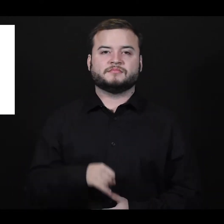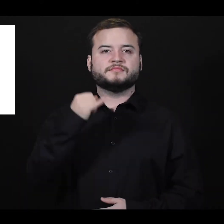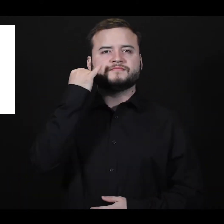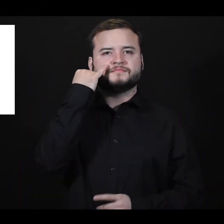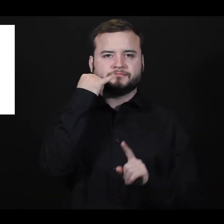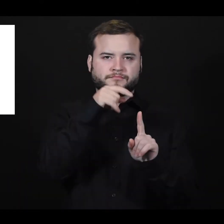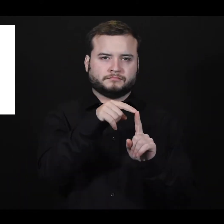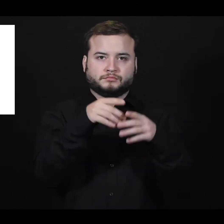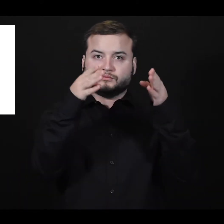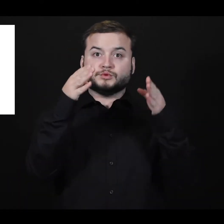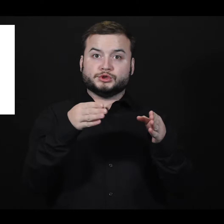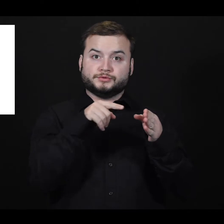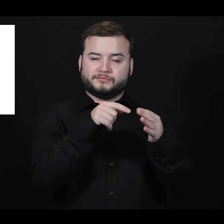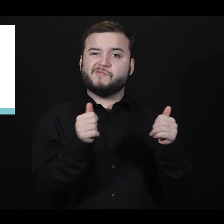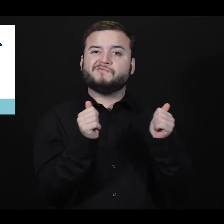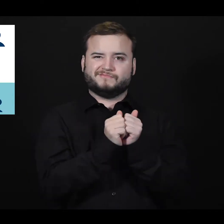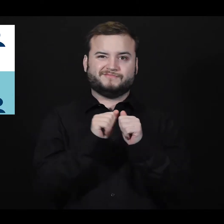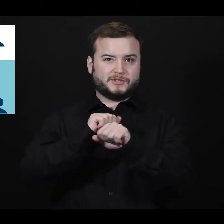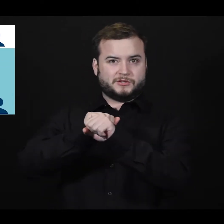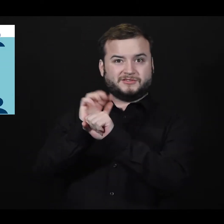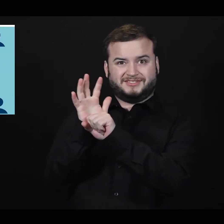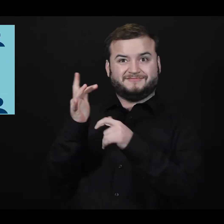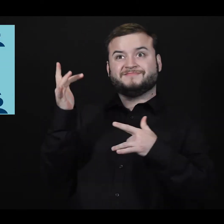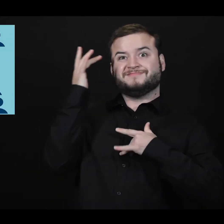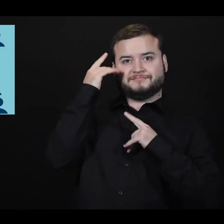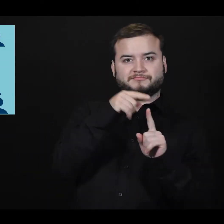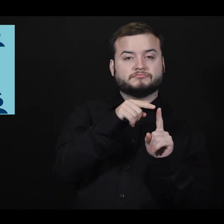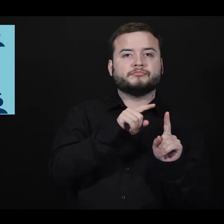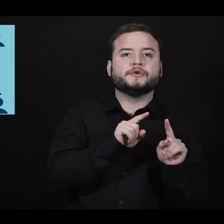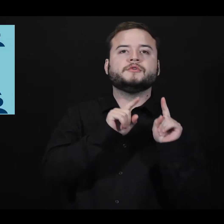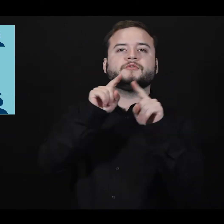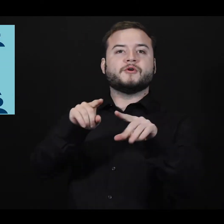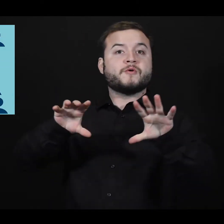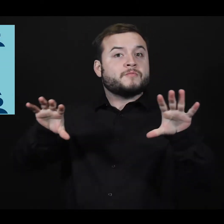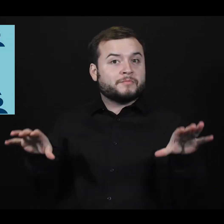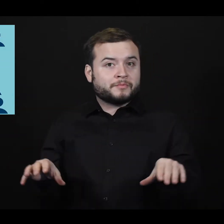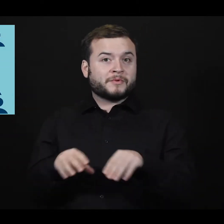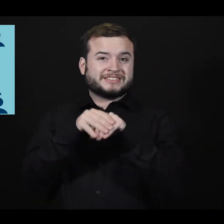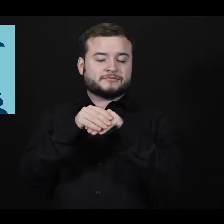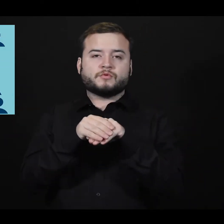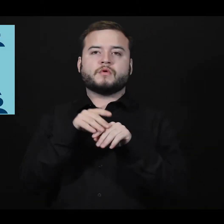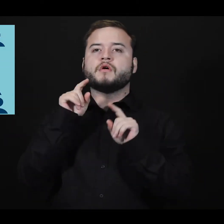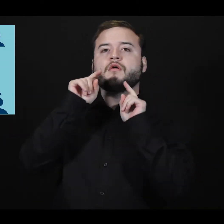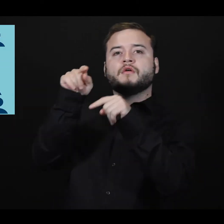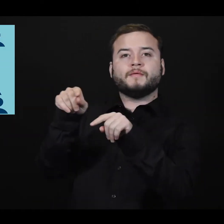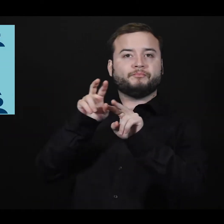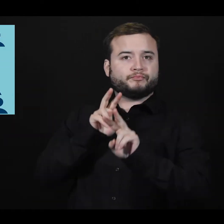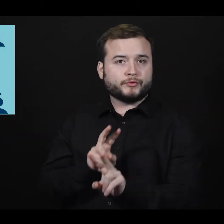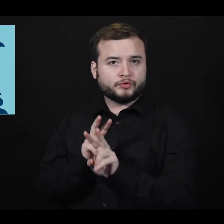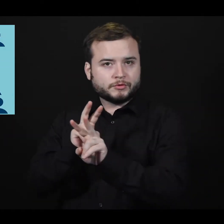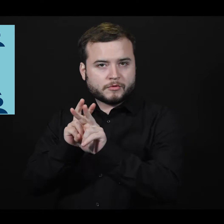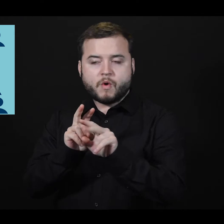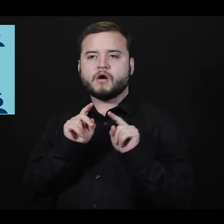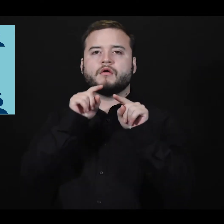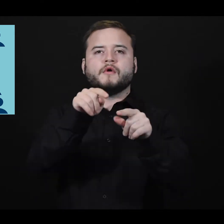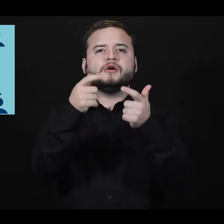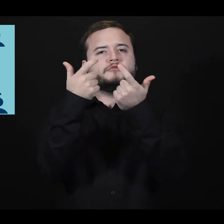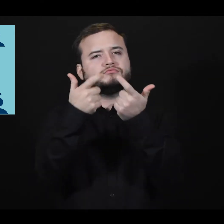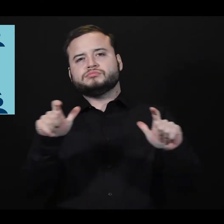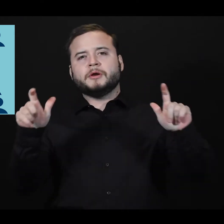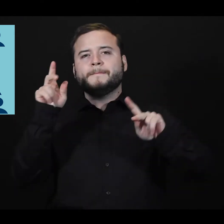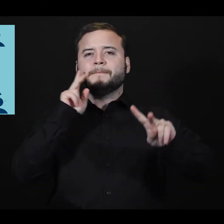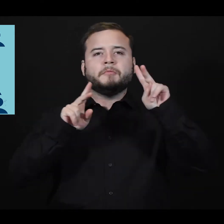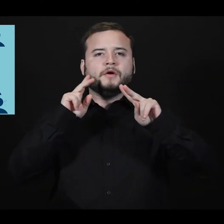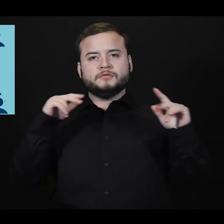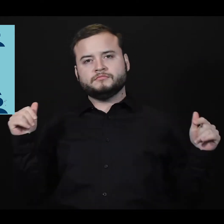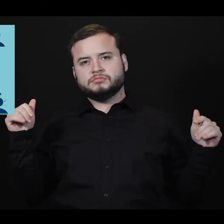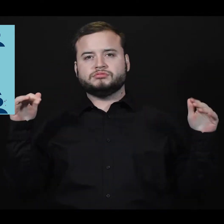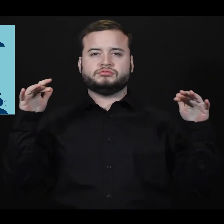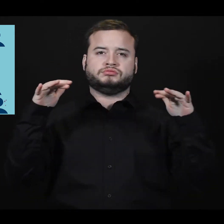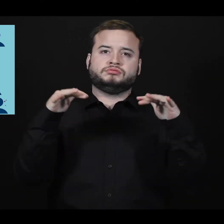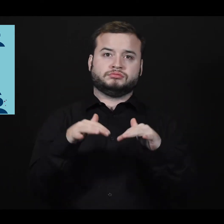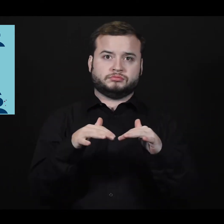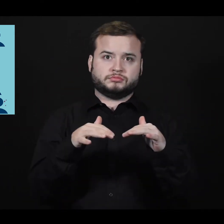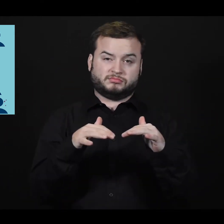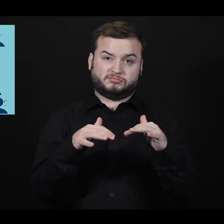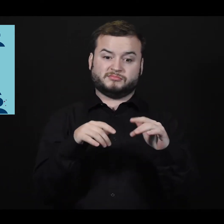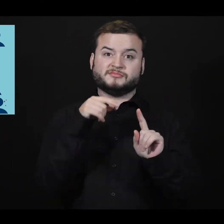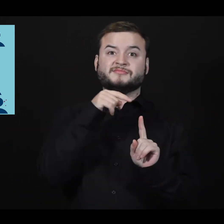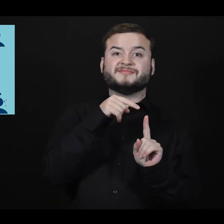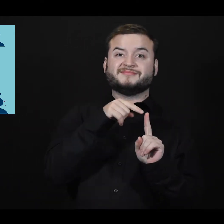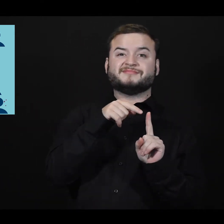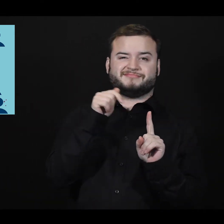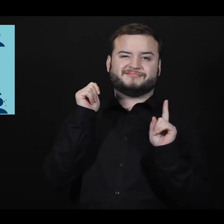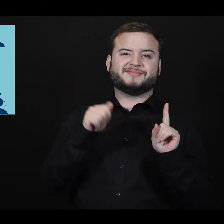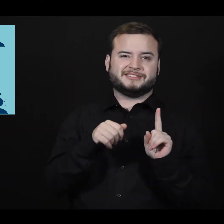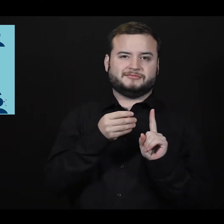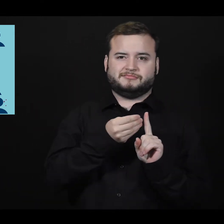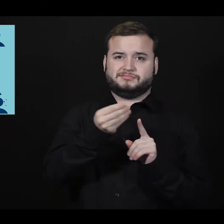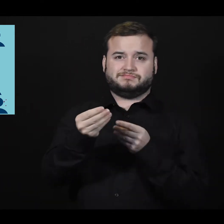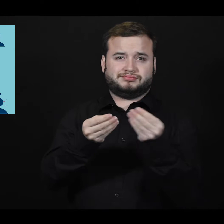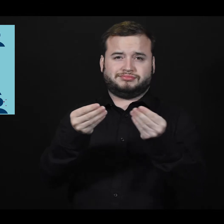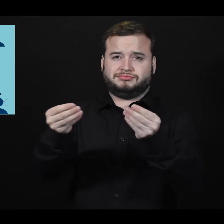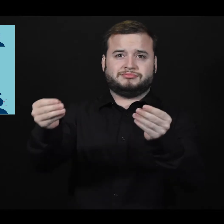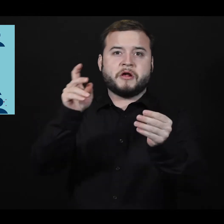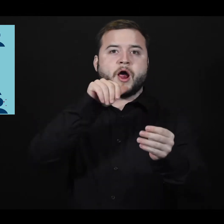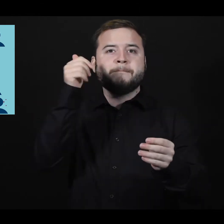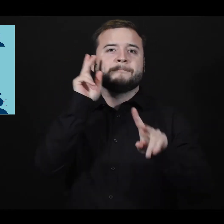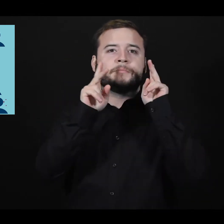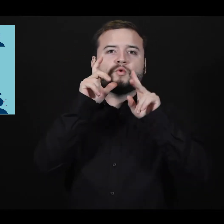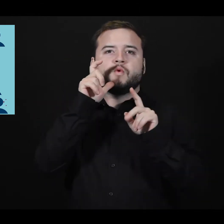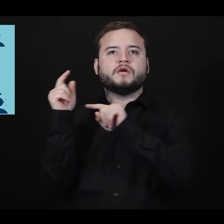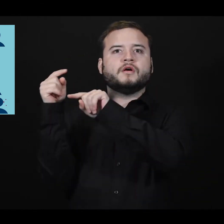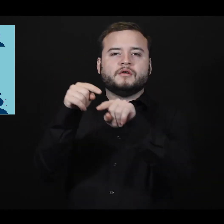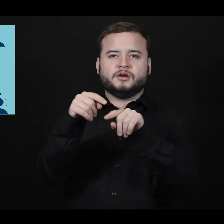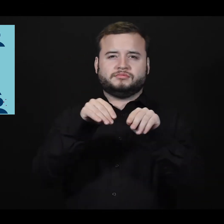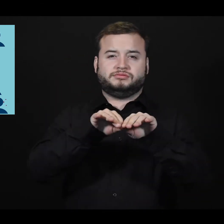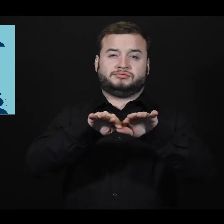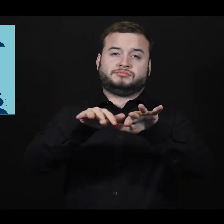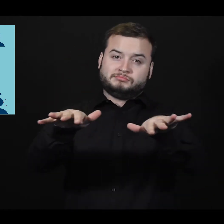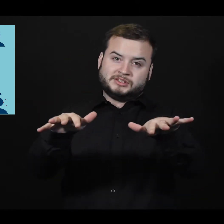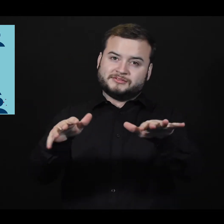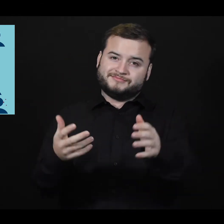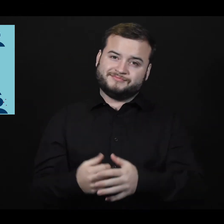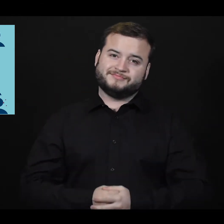If someone with COVID-19 goes to a wedding, or to a funeral, or to any other large gathering, they can easily give the virus to the other people who are there.